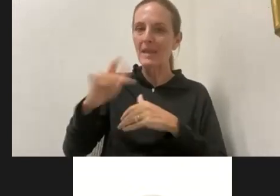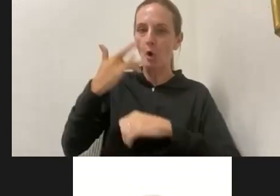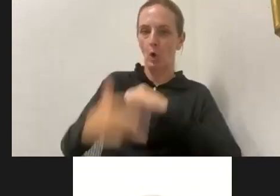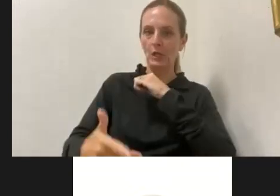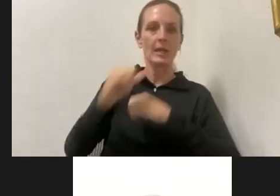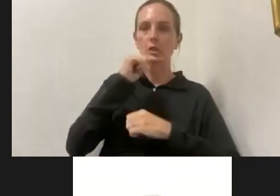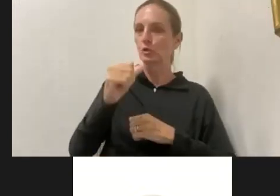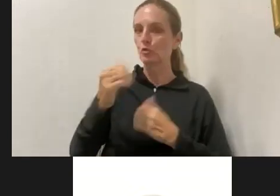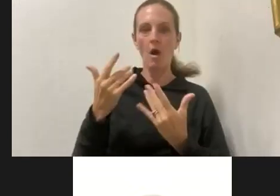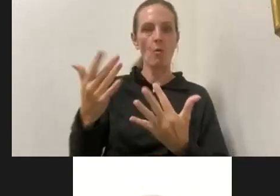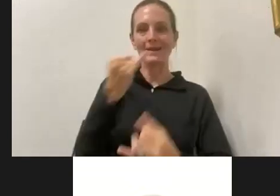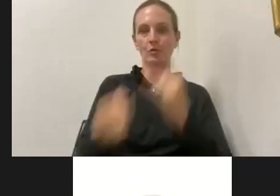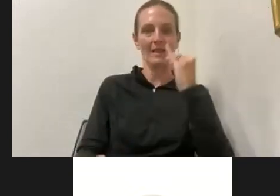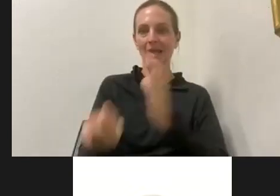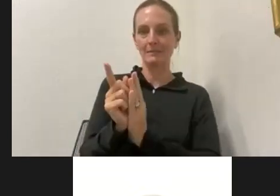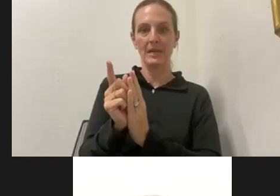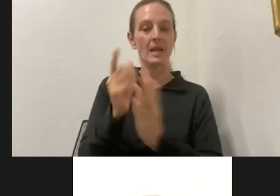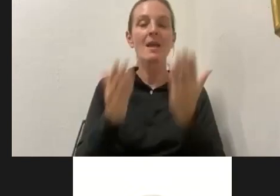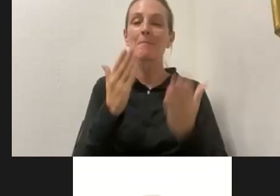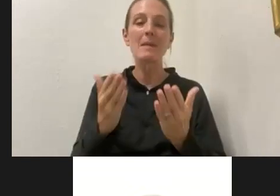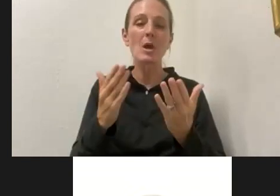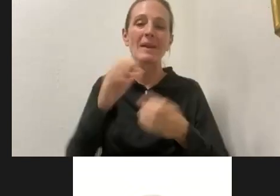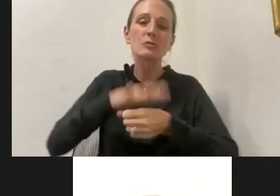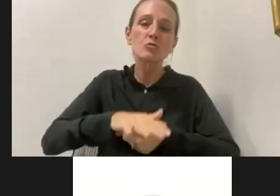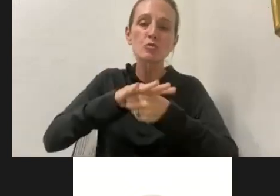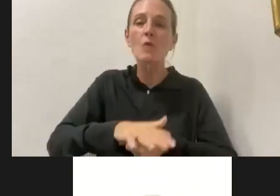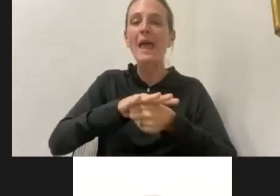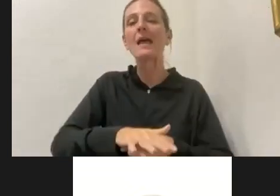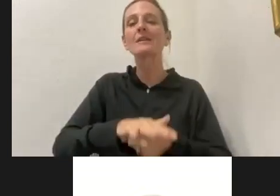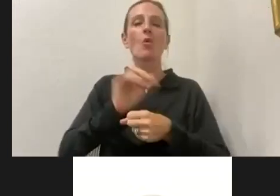minute when you might be stressed or be dealing with technical issues. And we’re going to lose you